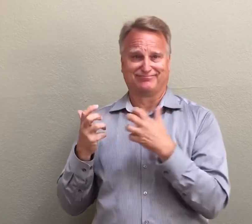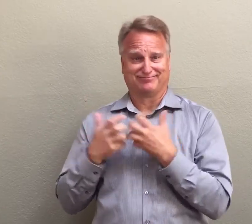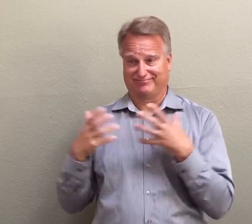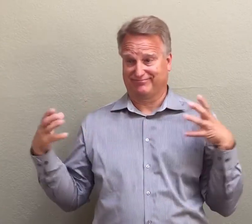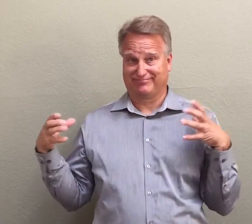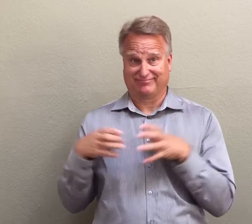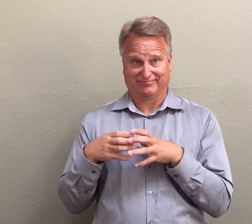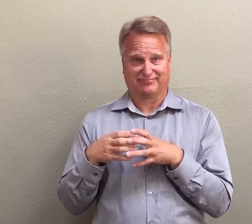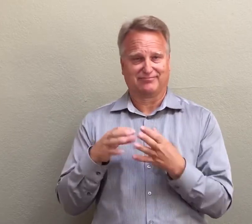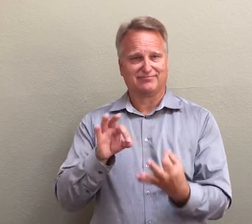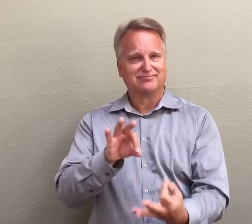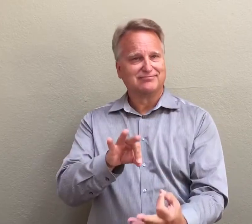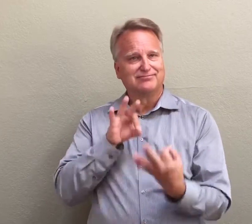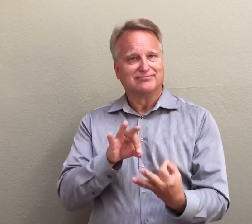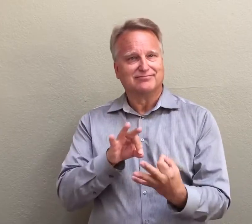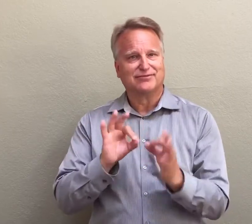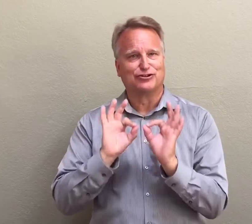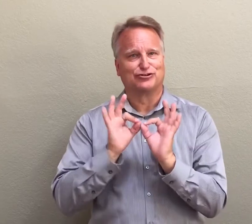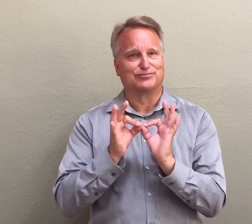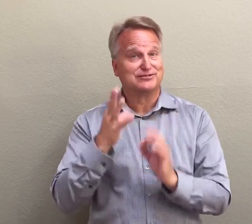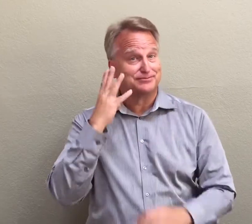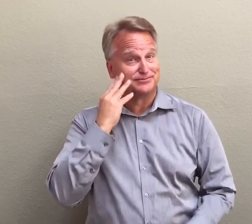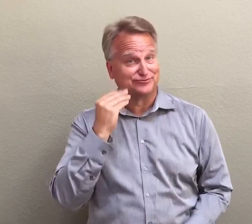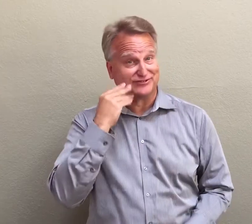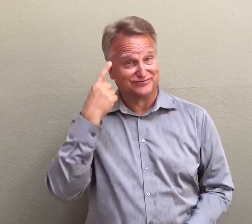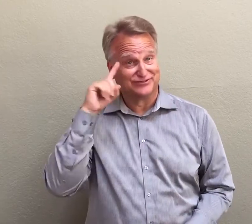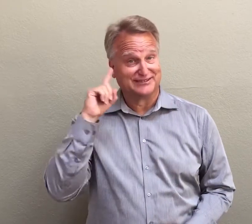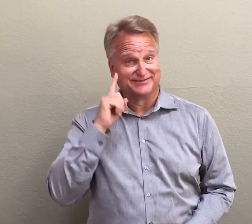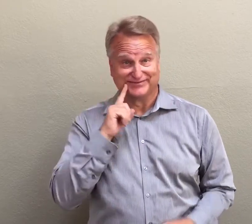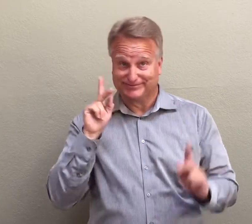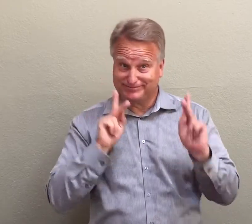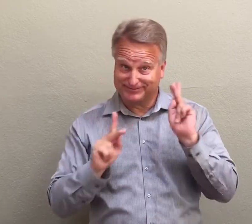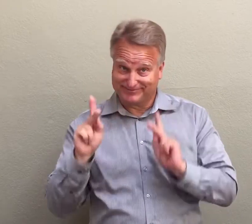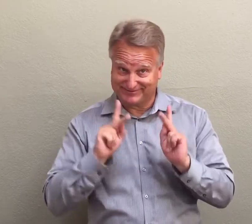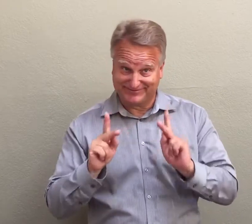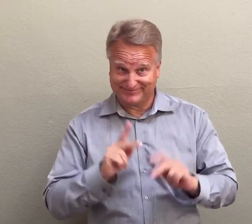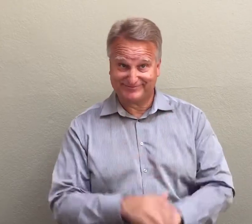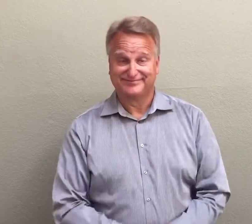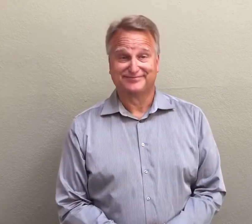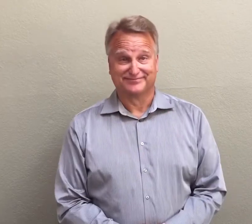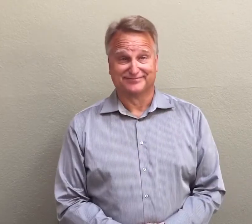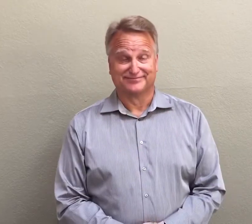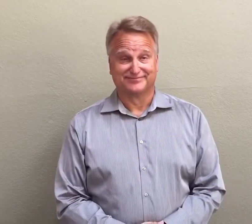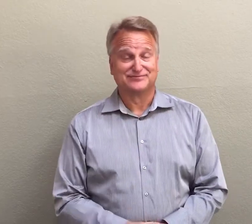allows interpreters to do a top-quality job. With these components combined, this creates an ideal interpreting experience for Deaf people.